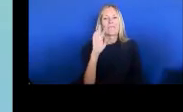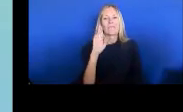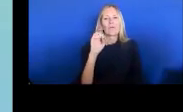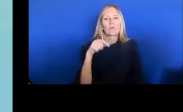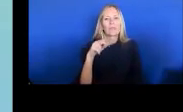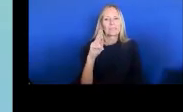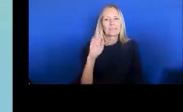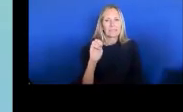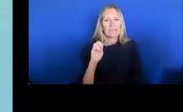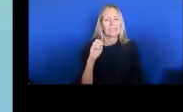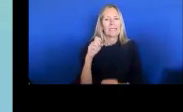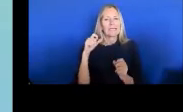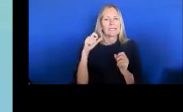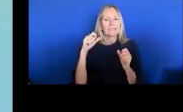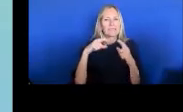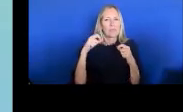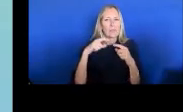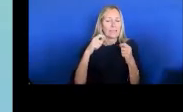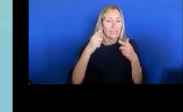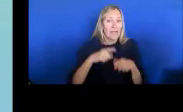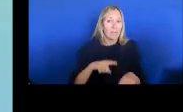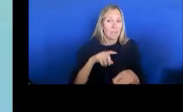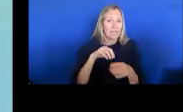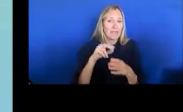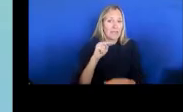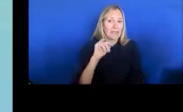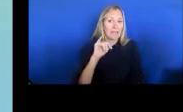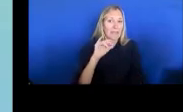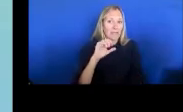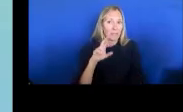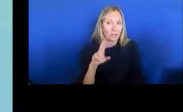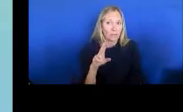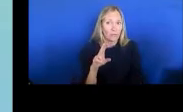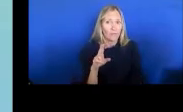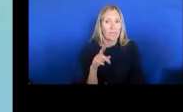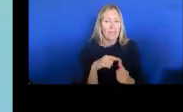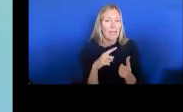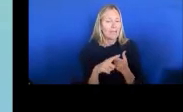NICU, and there's no gradation or modulation of that input, so